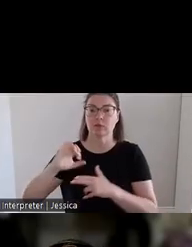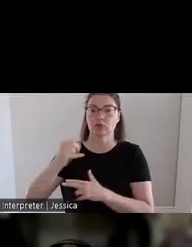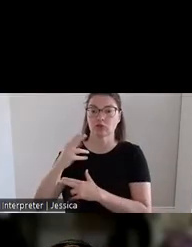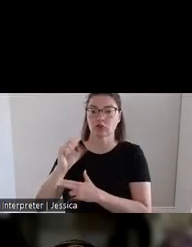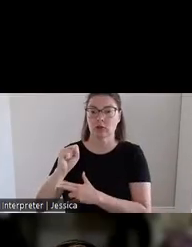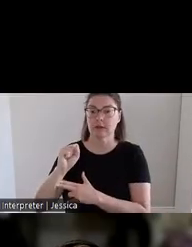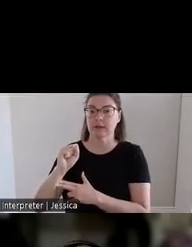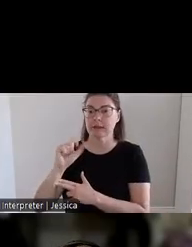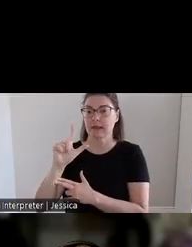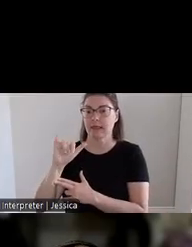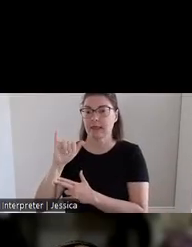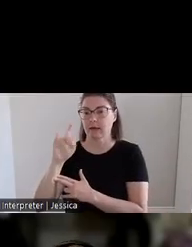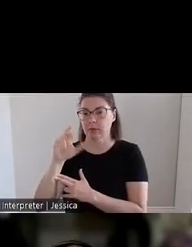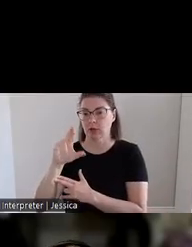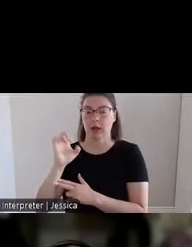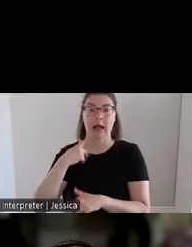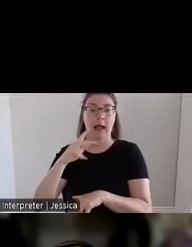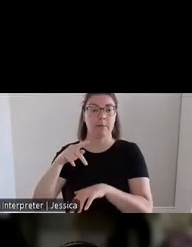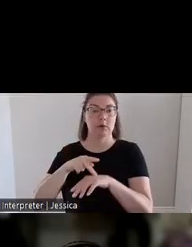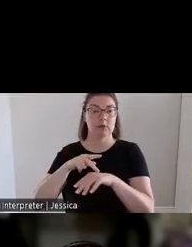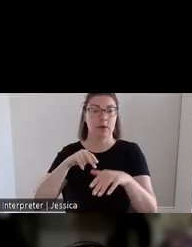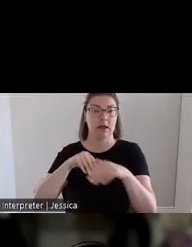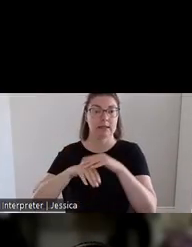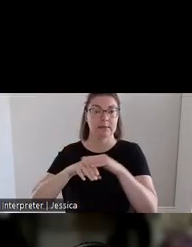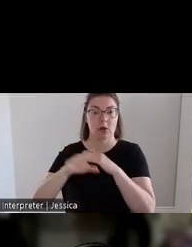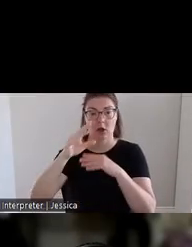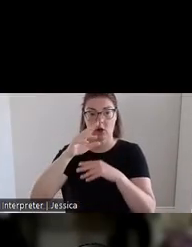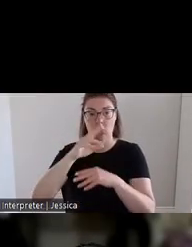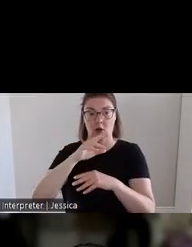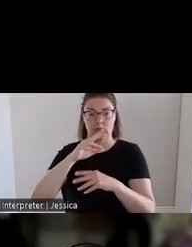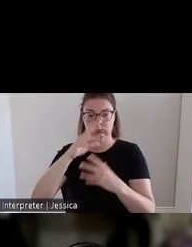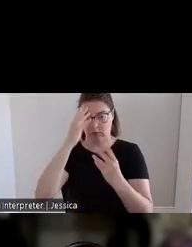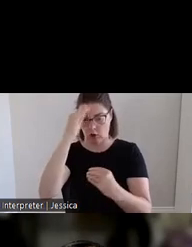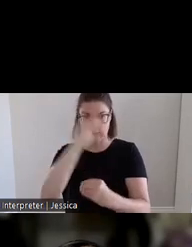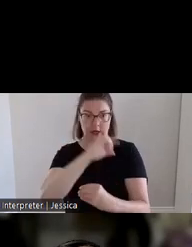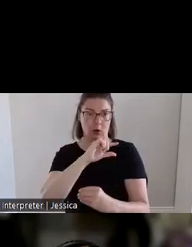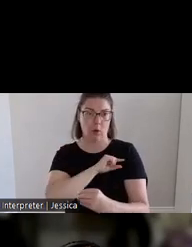I am the Principal Accessibility Content Quality Architect here at Benetech, and joining